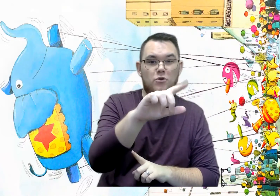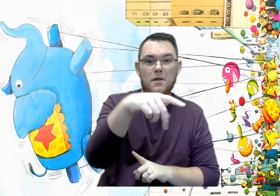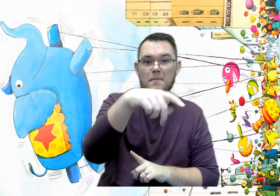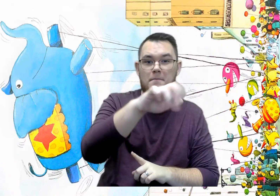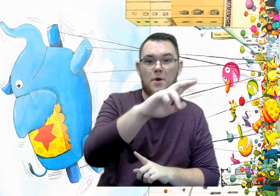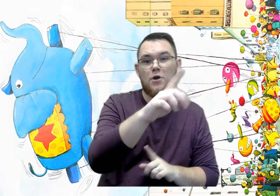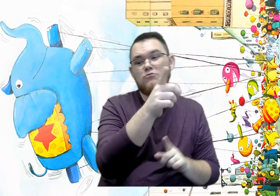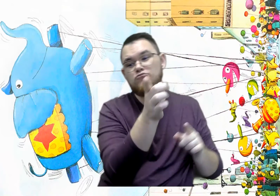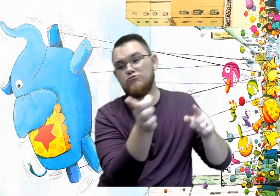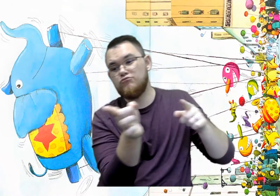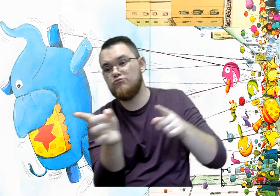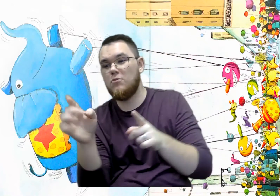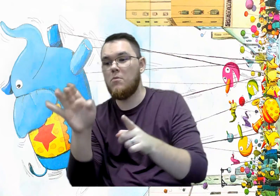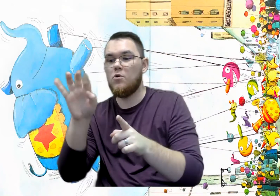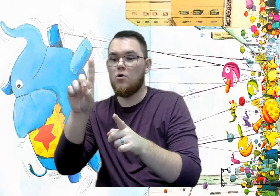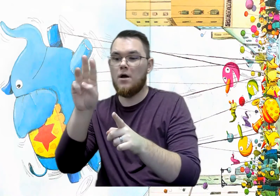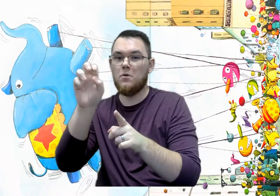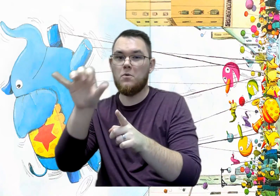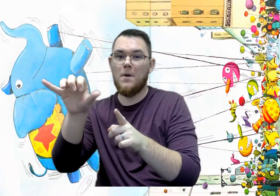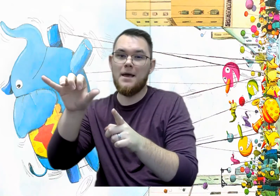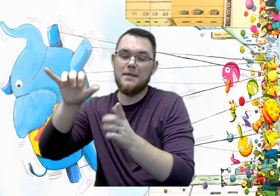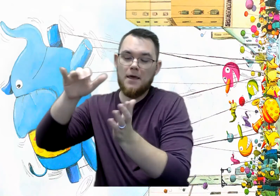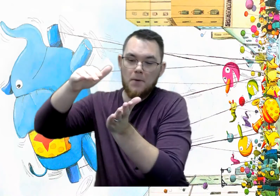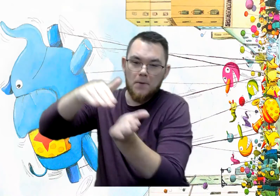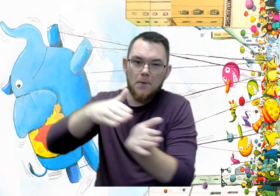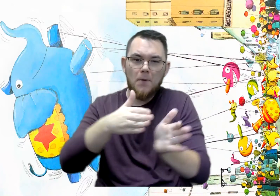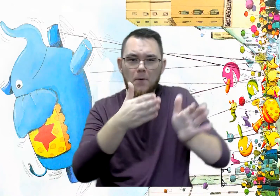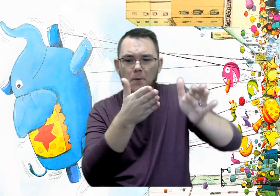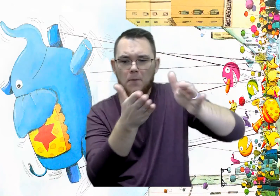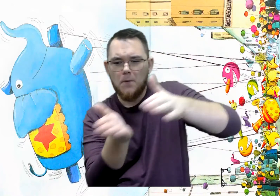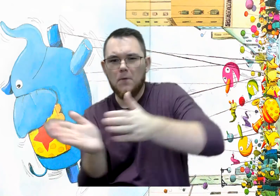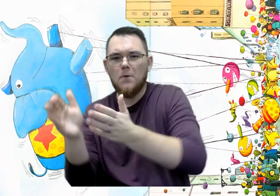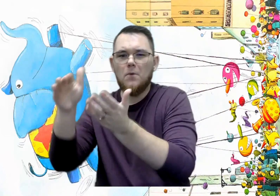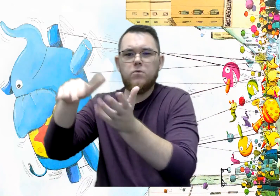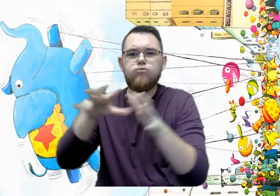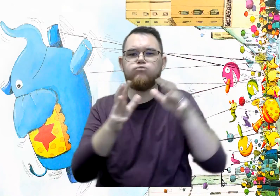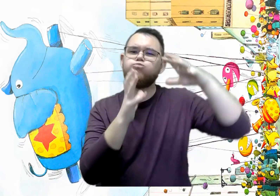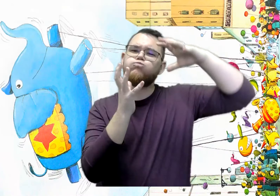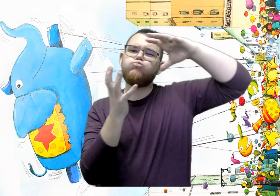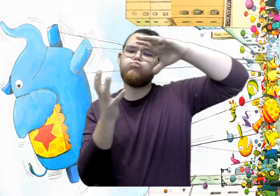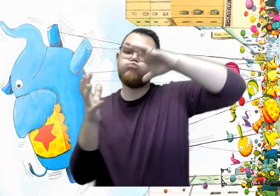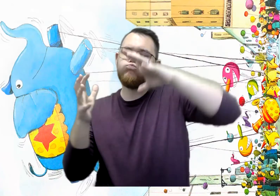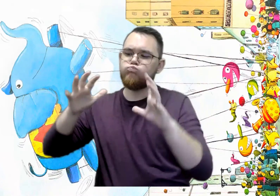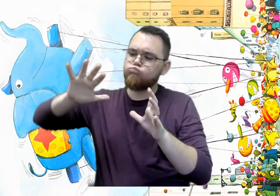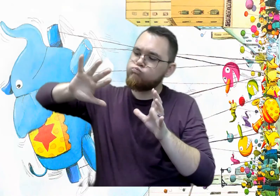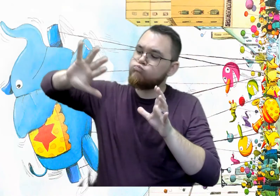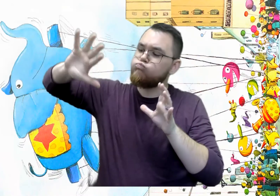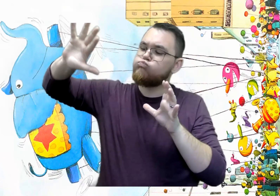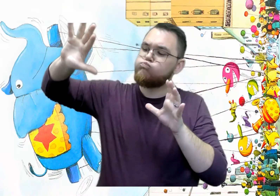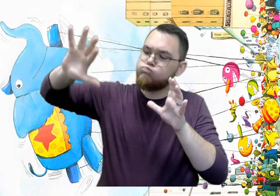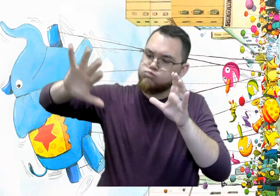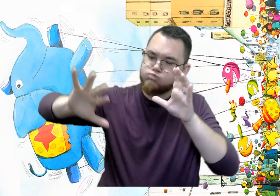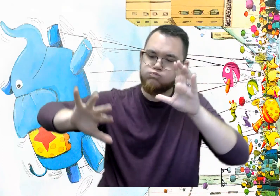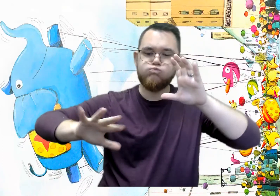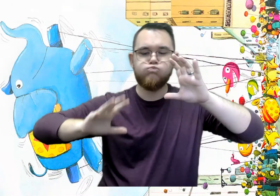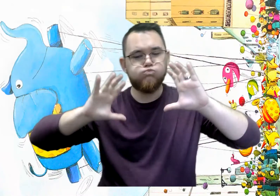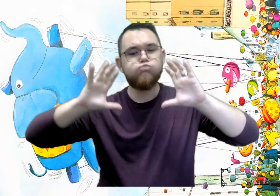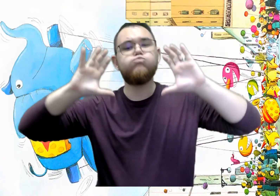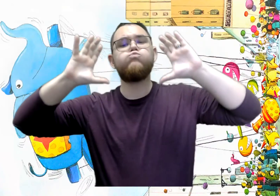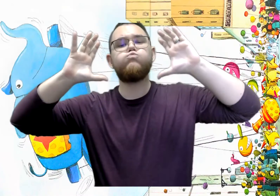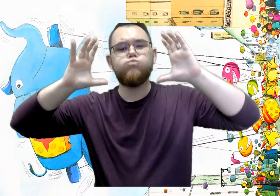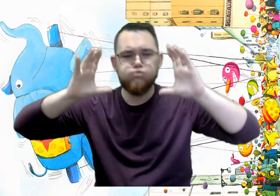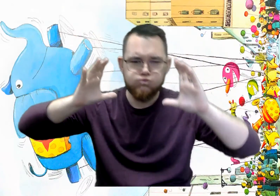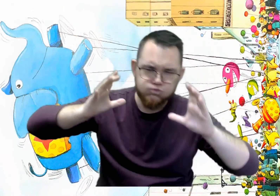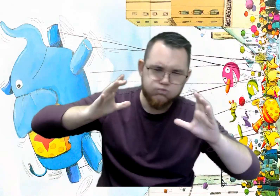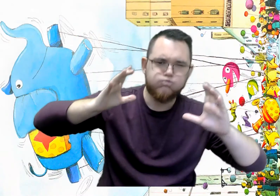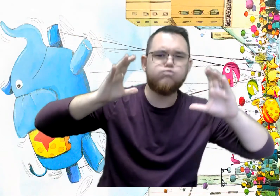They shimmed and swayed through the canyons of New York City.